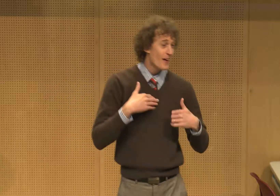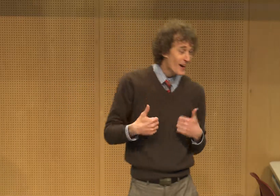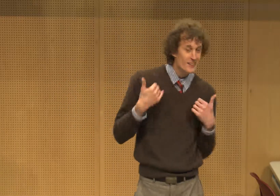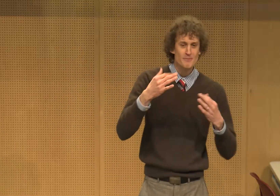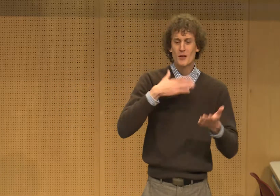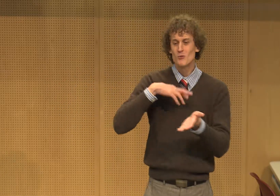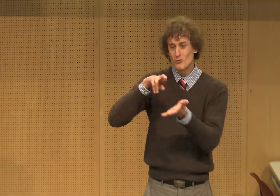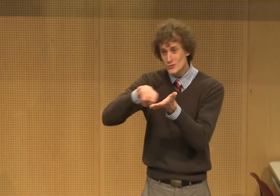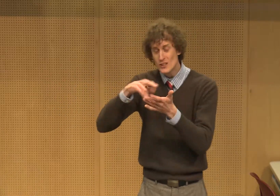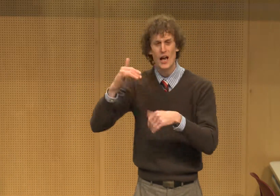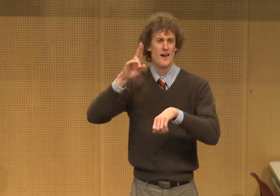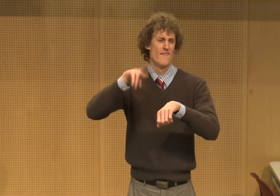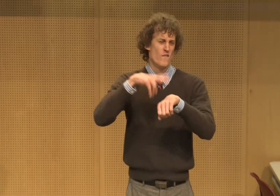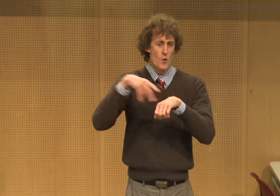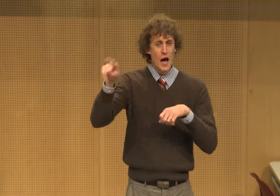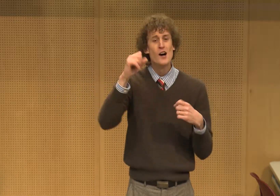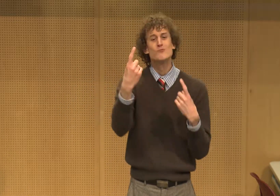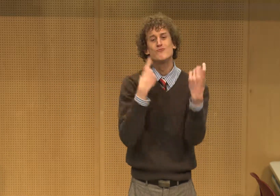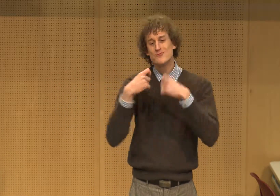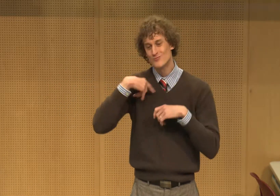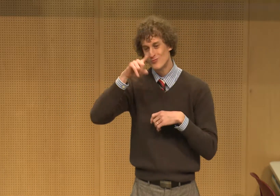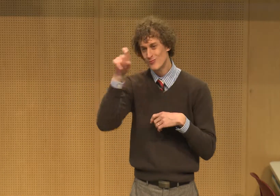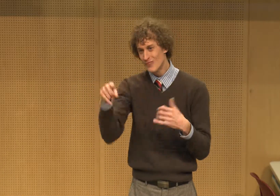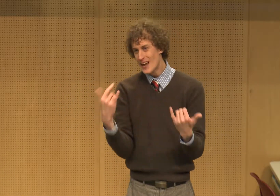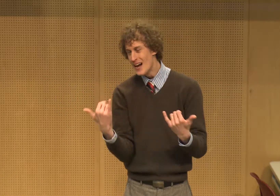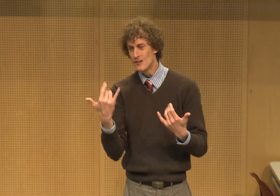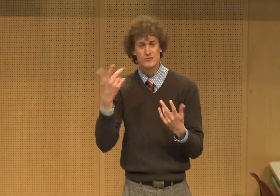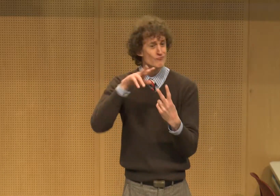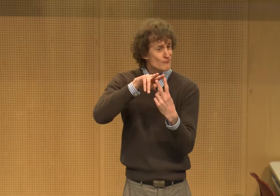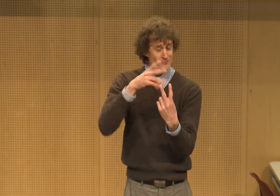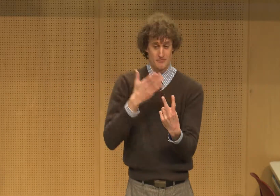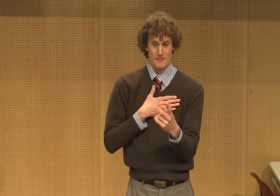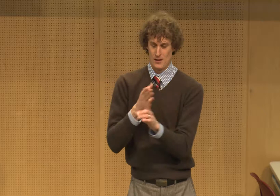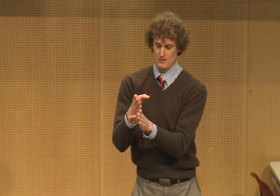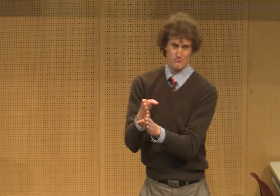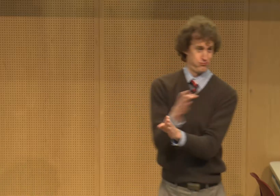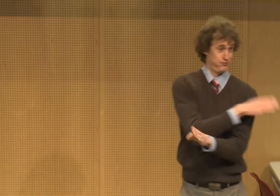and talk about my path, my journey, my PhD.